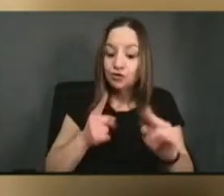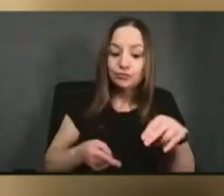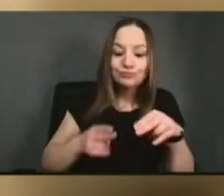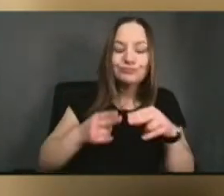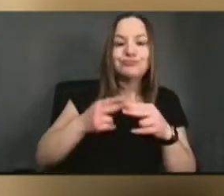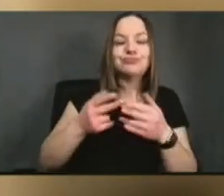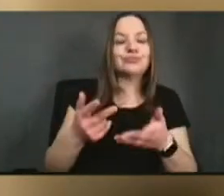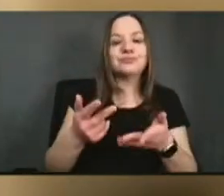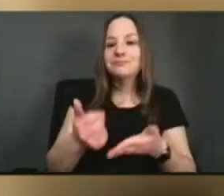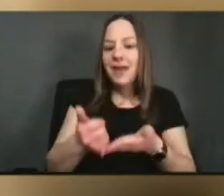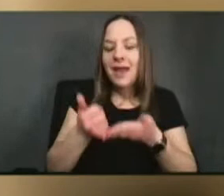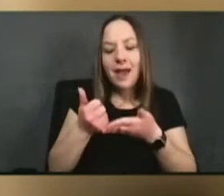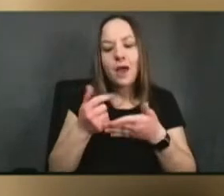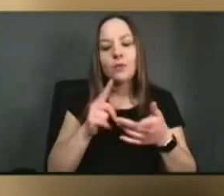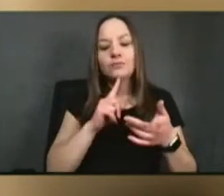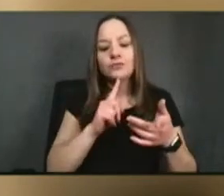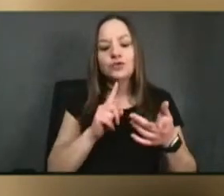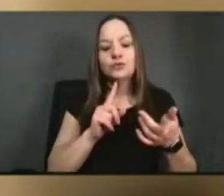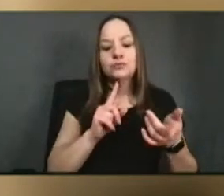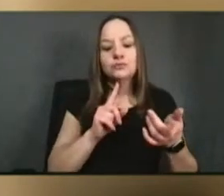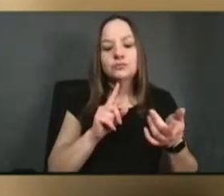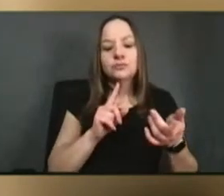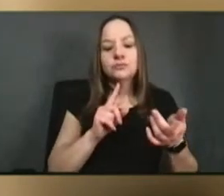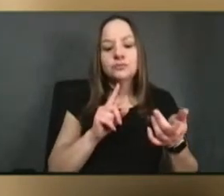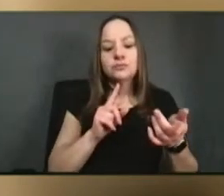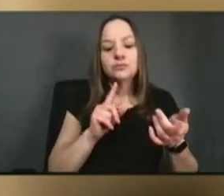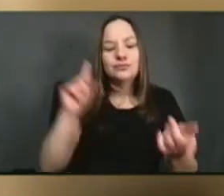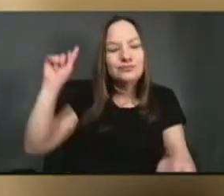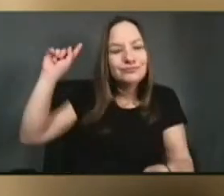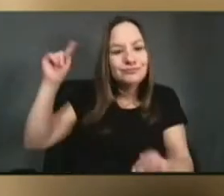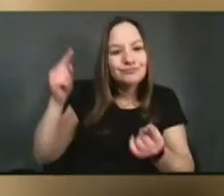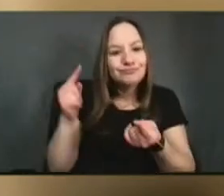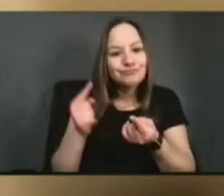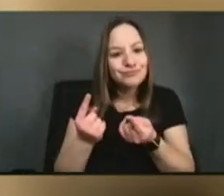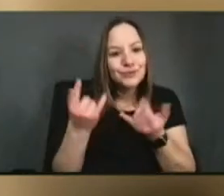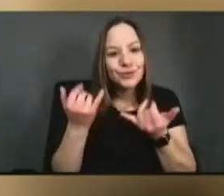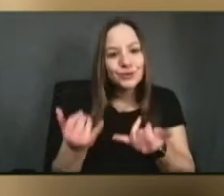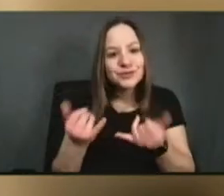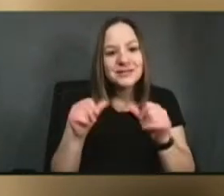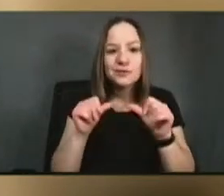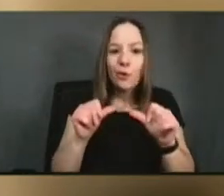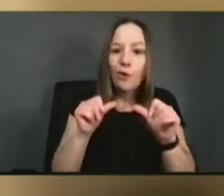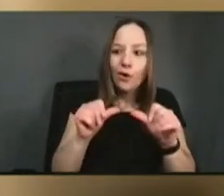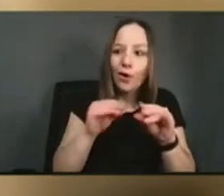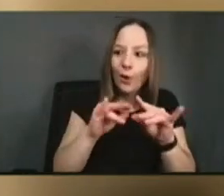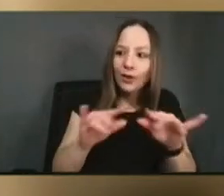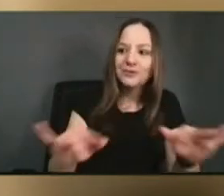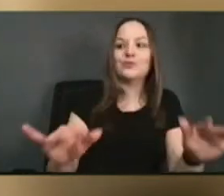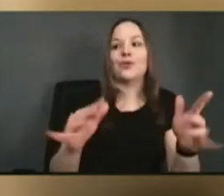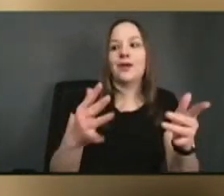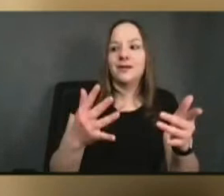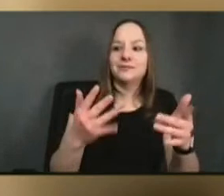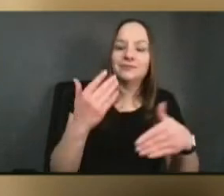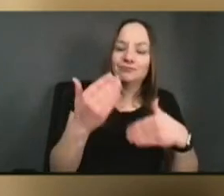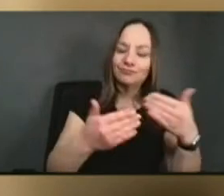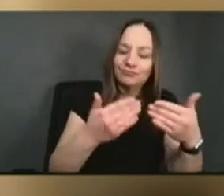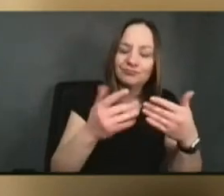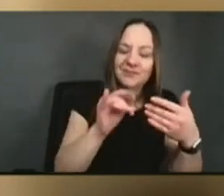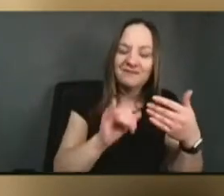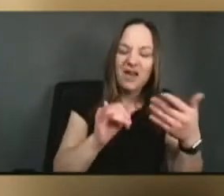now have really been significant in helping us to really change the time of the ongoing